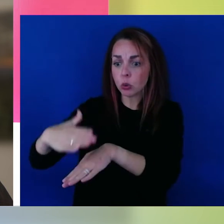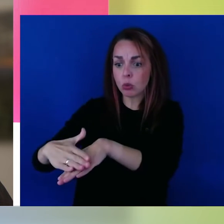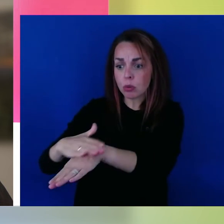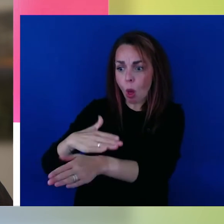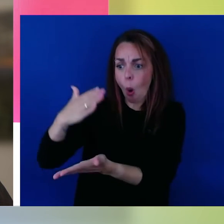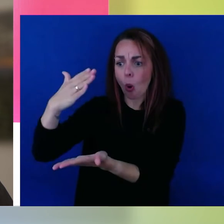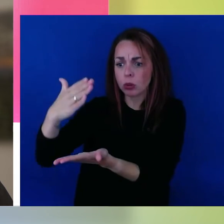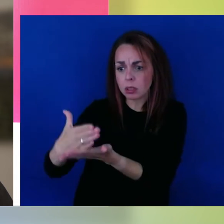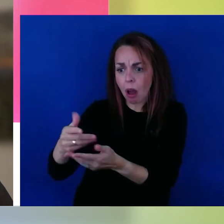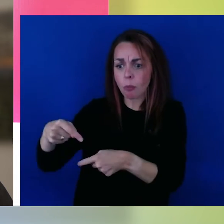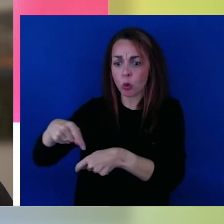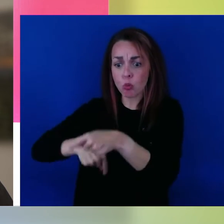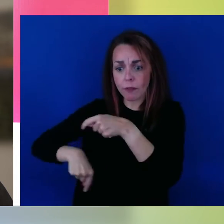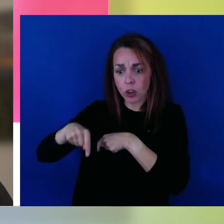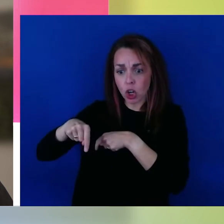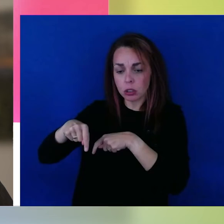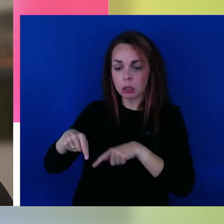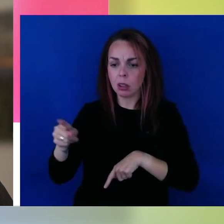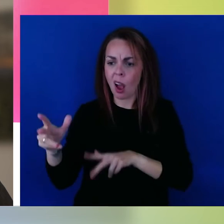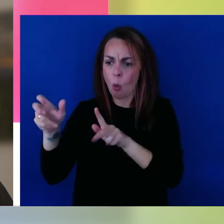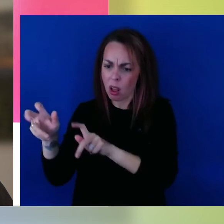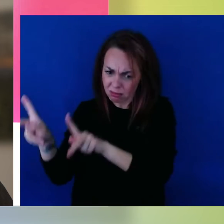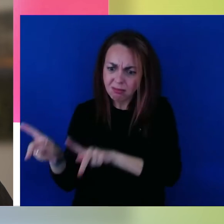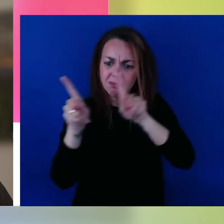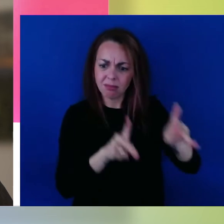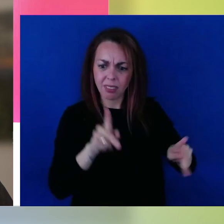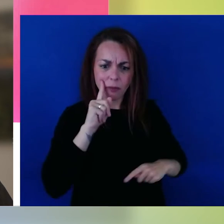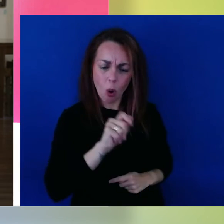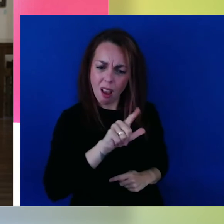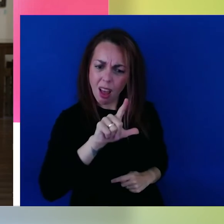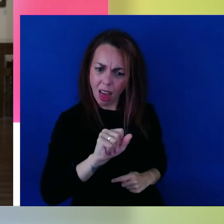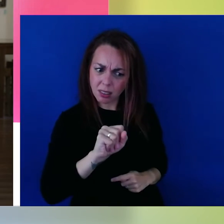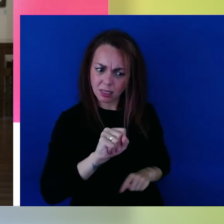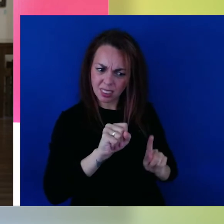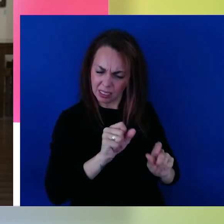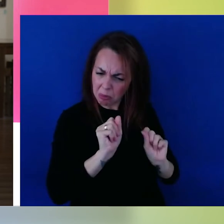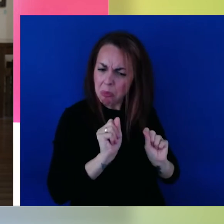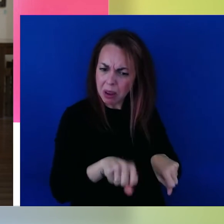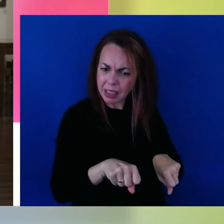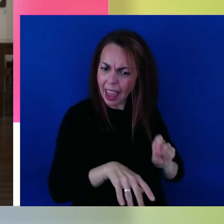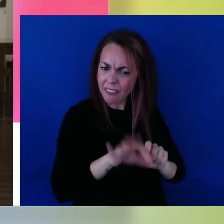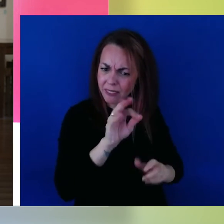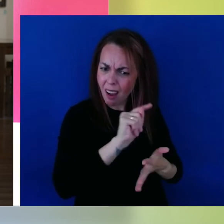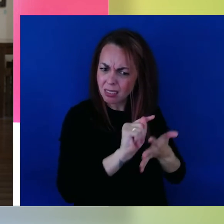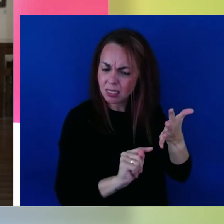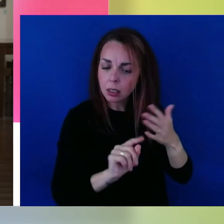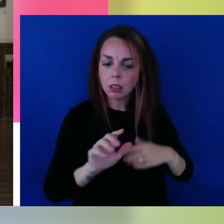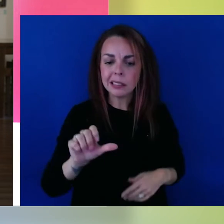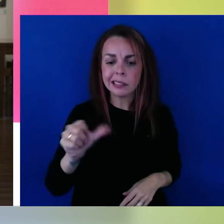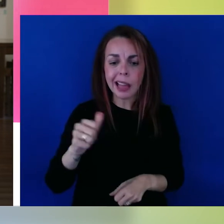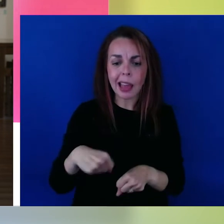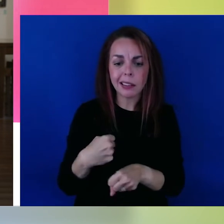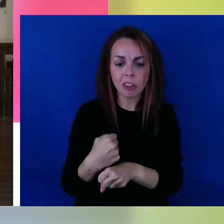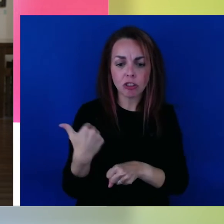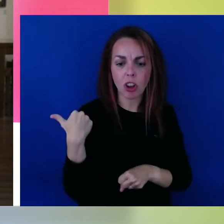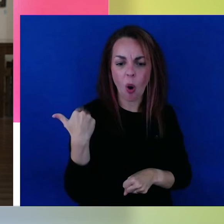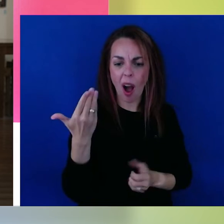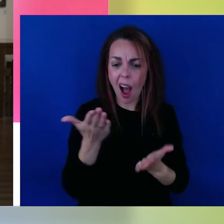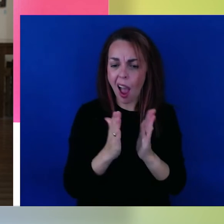or reverse ALS is possible. A decade ago I asked for researchers and clinicians